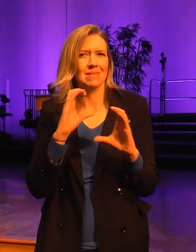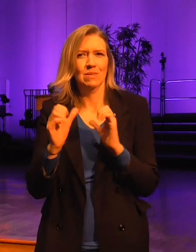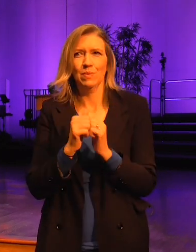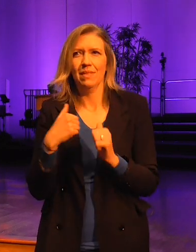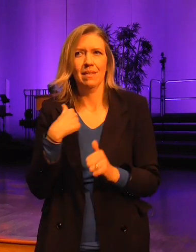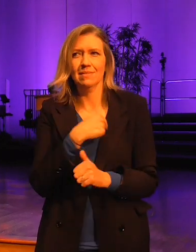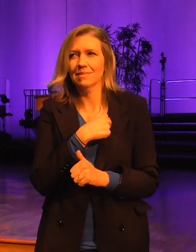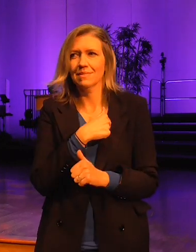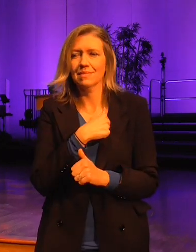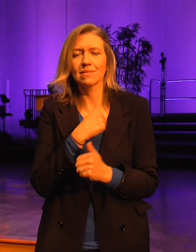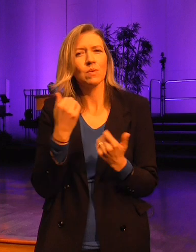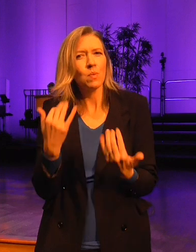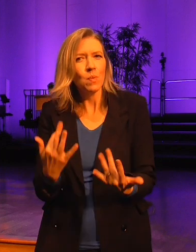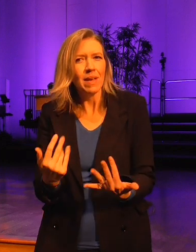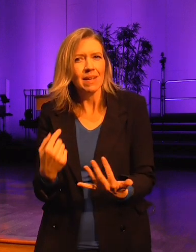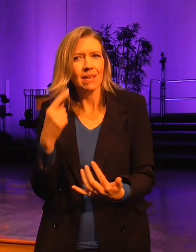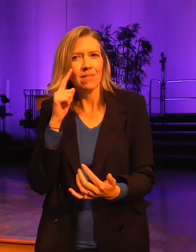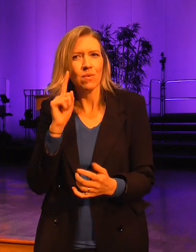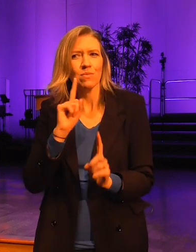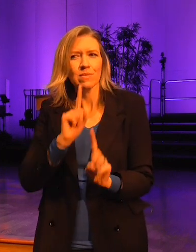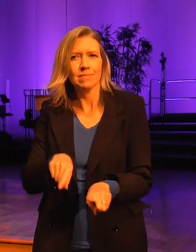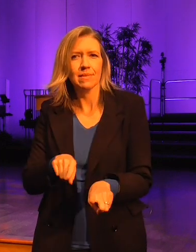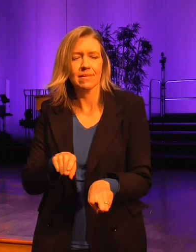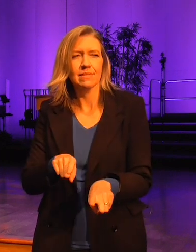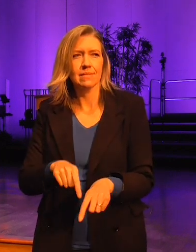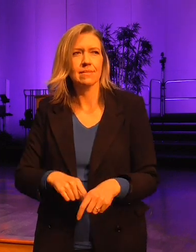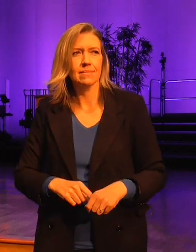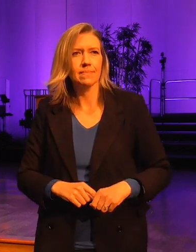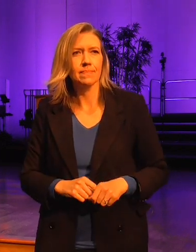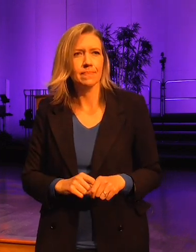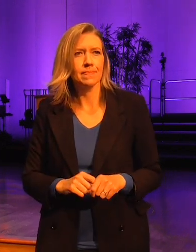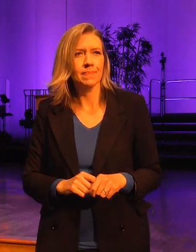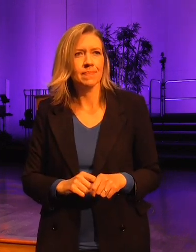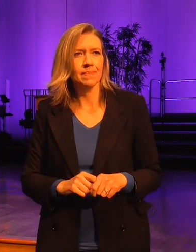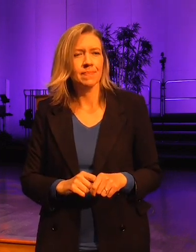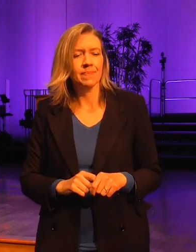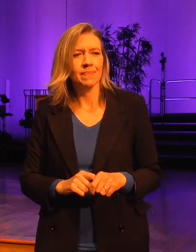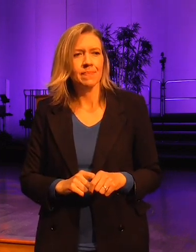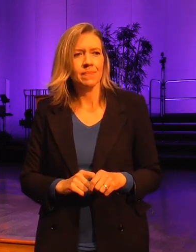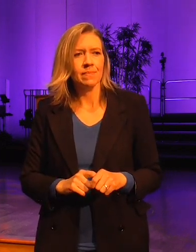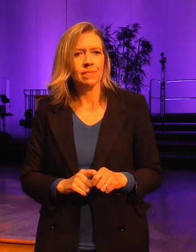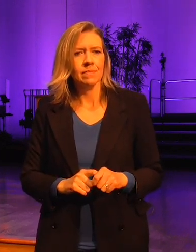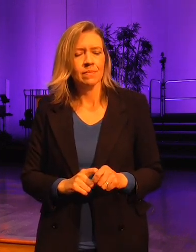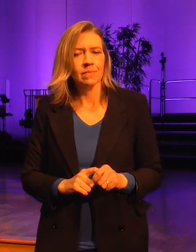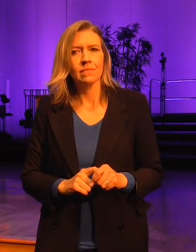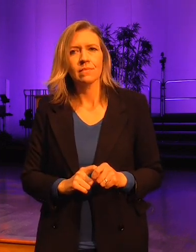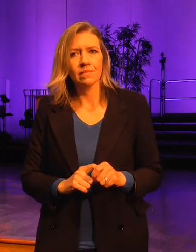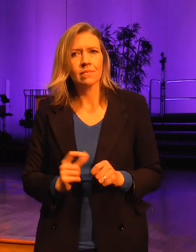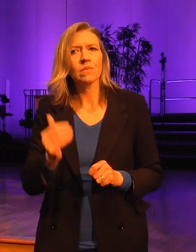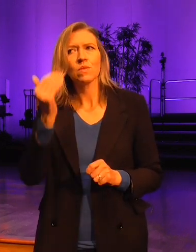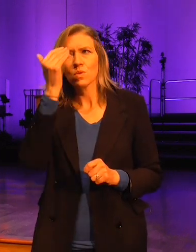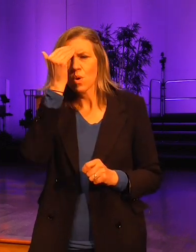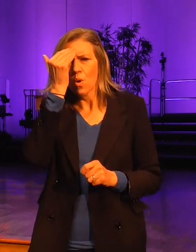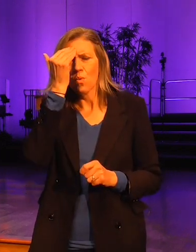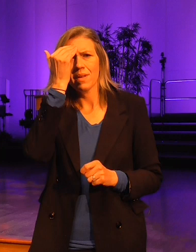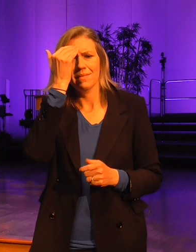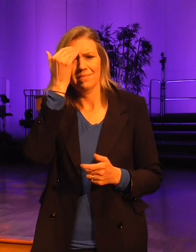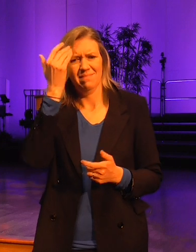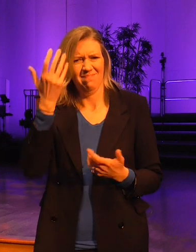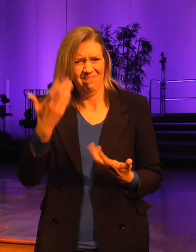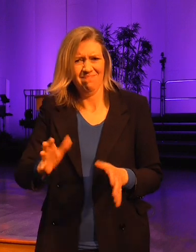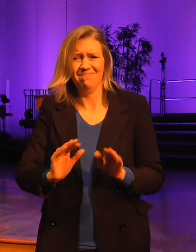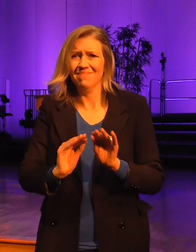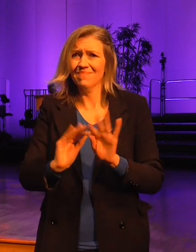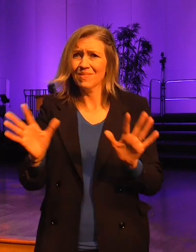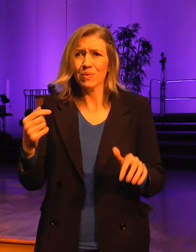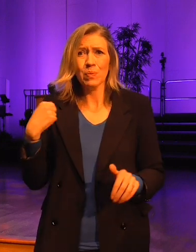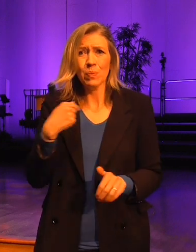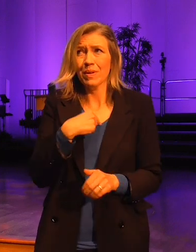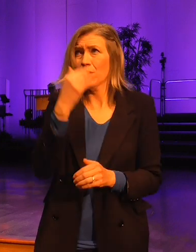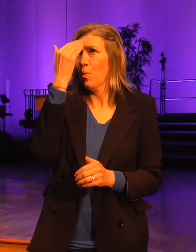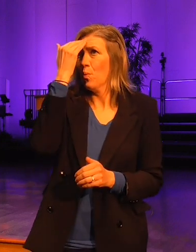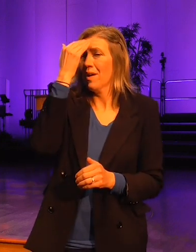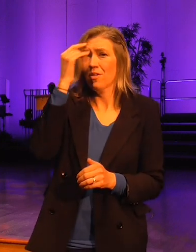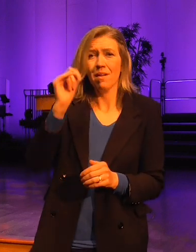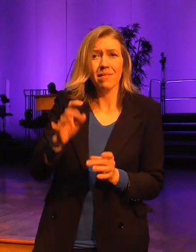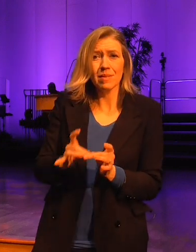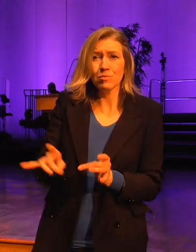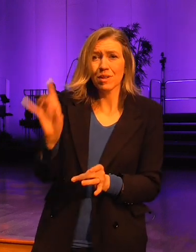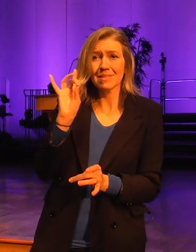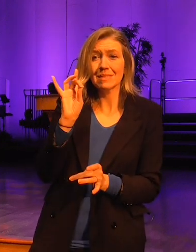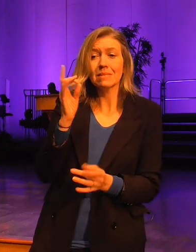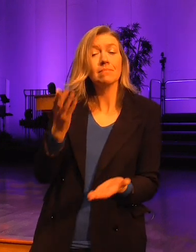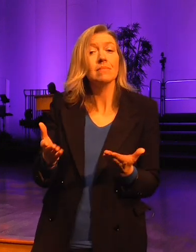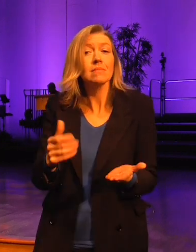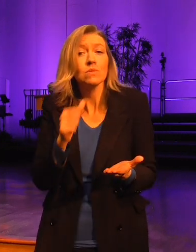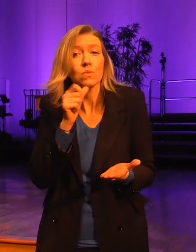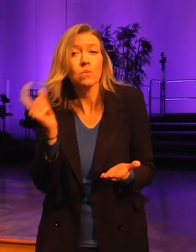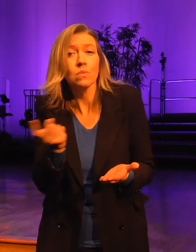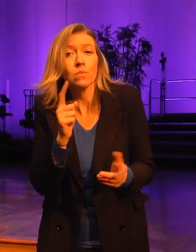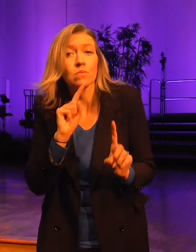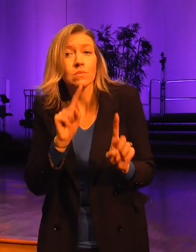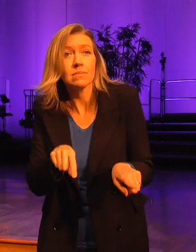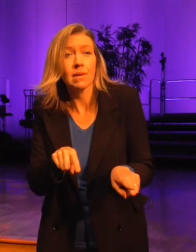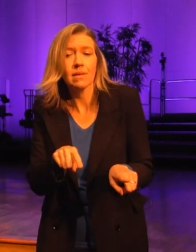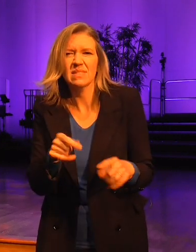response knowing that we are aware of its presence even if we don't always respond to it and in this